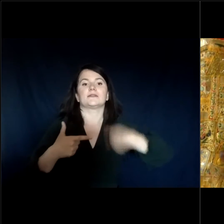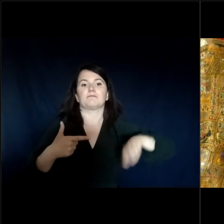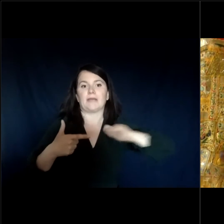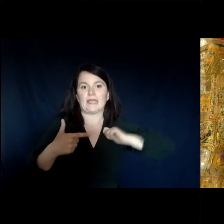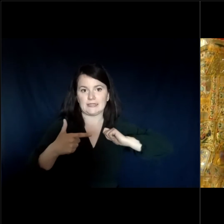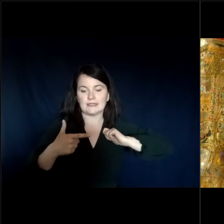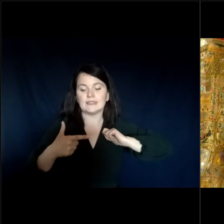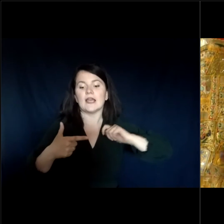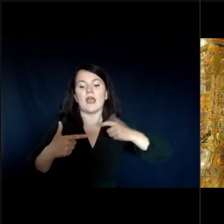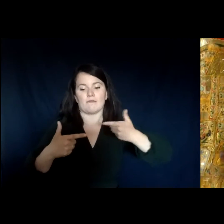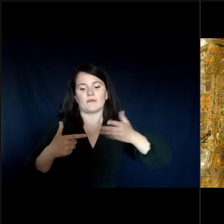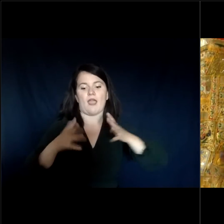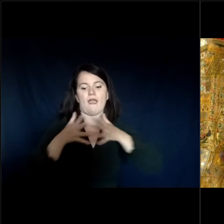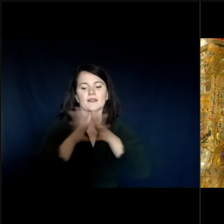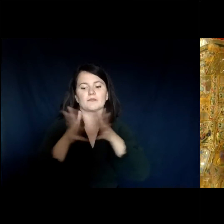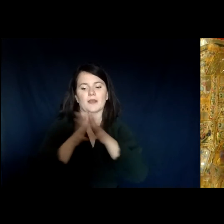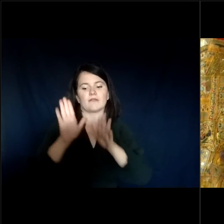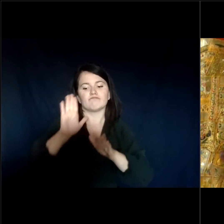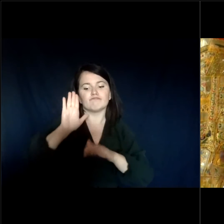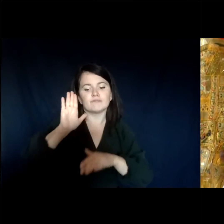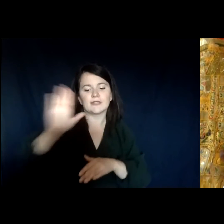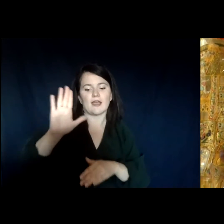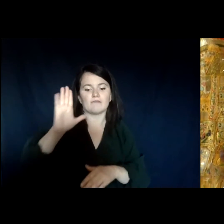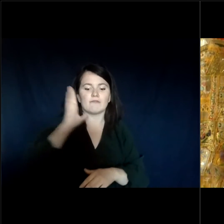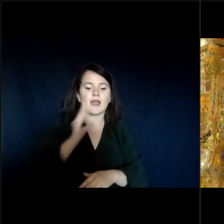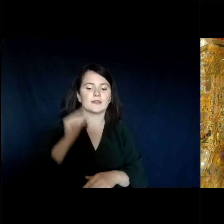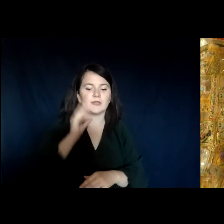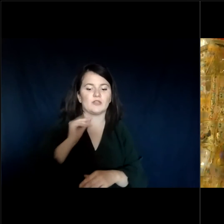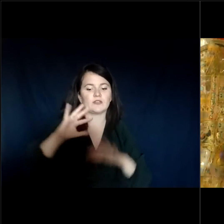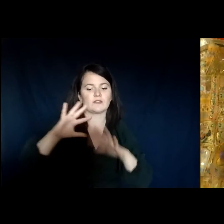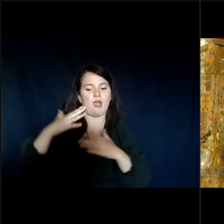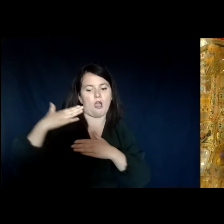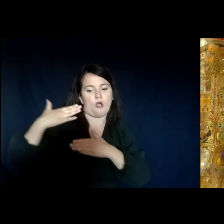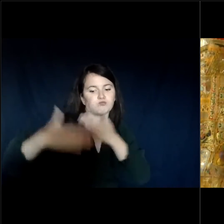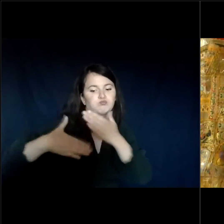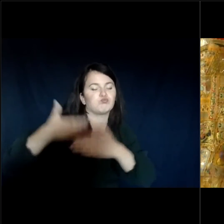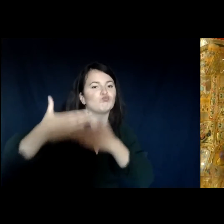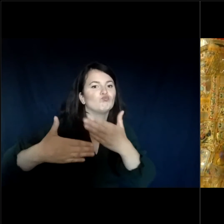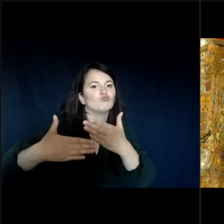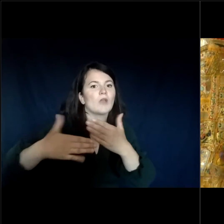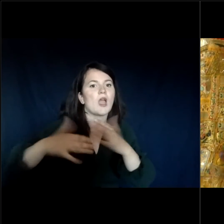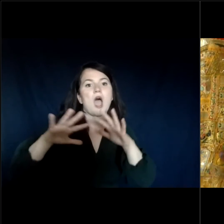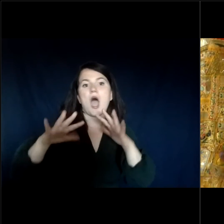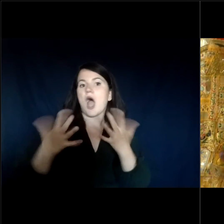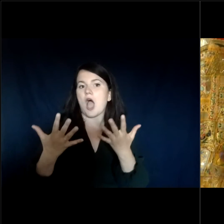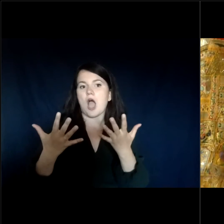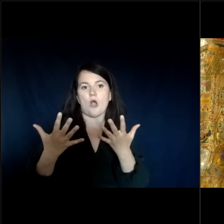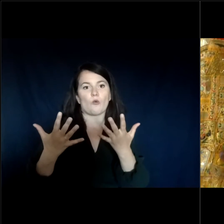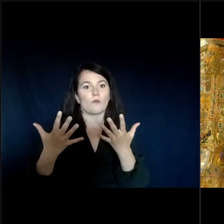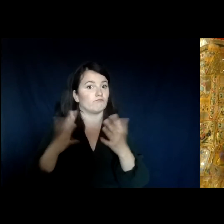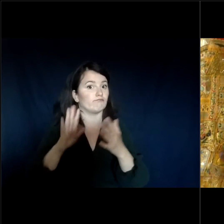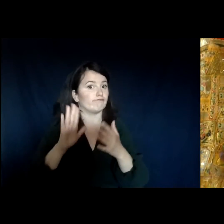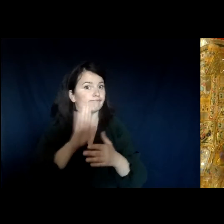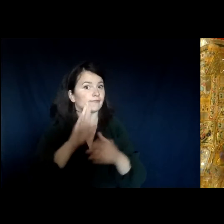their view from all these changes and ways in which flexibility is being provided for the new funds.